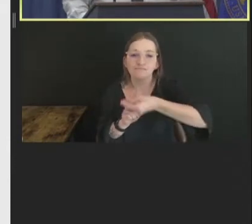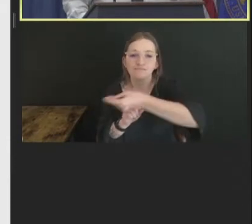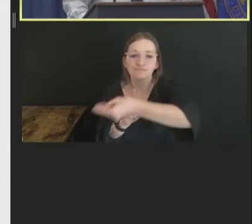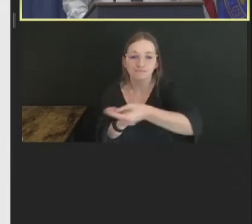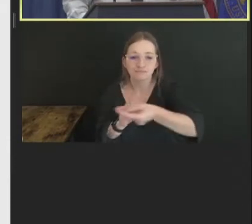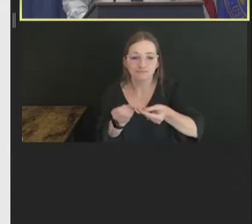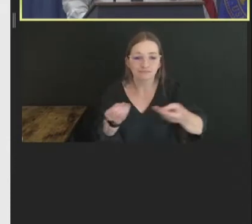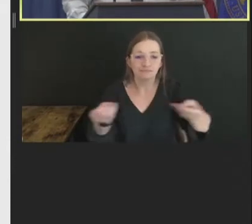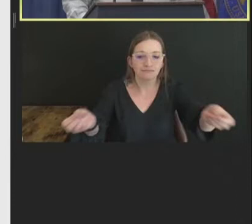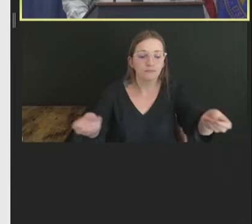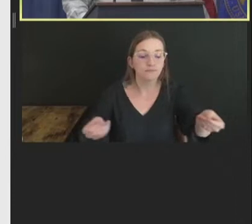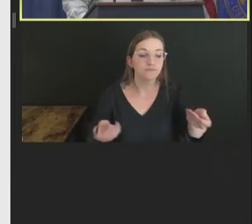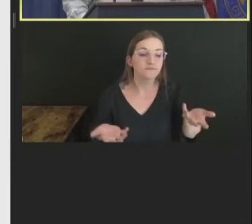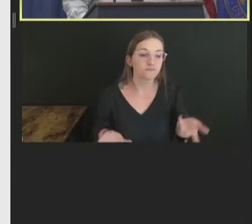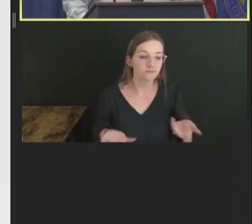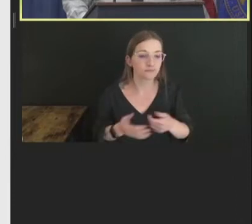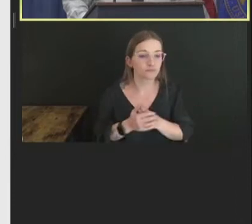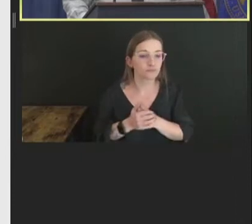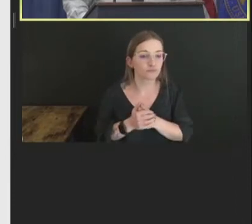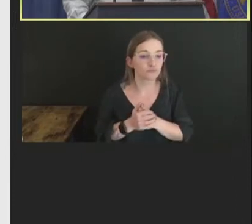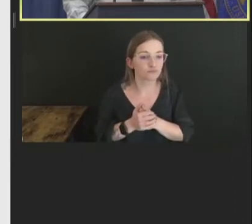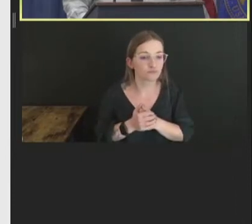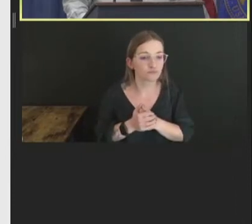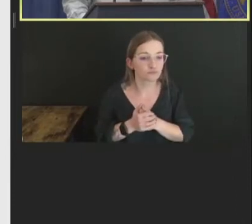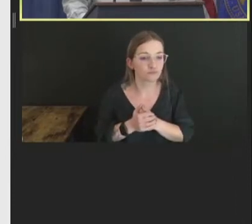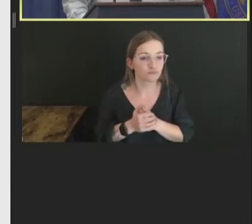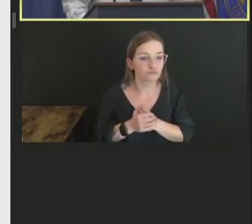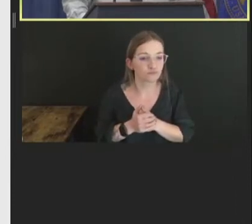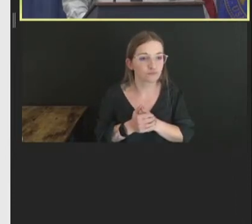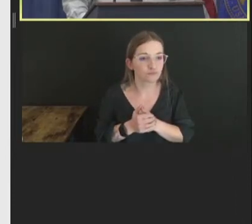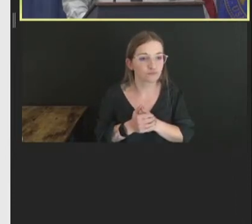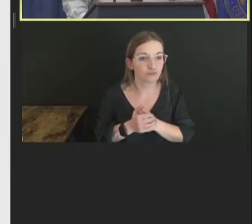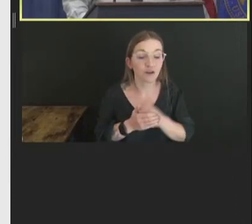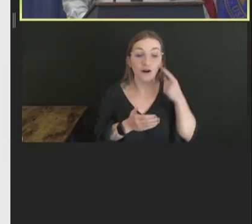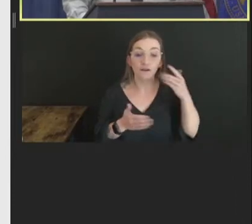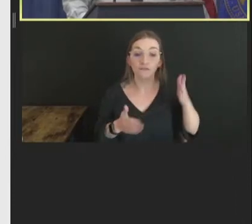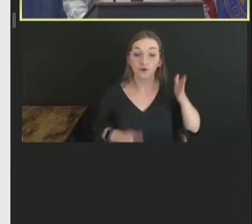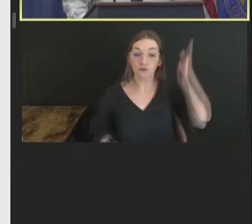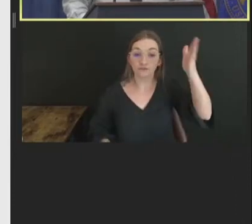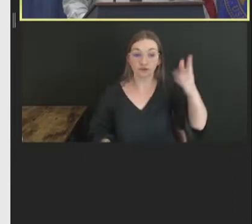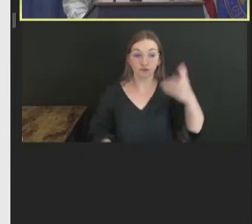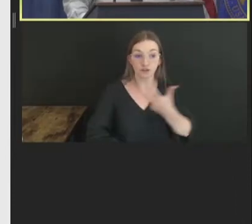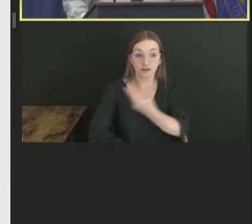a role in. Now, for future vaccine component selection. Again, it's really important to